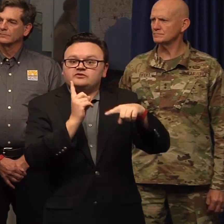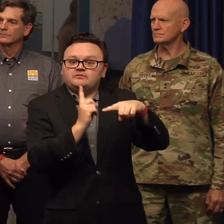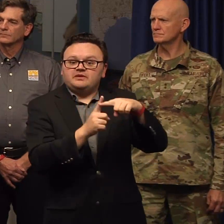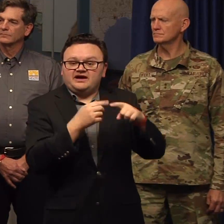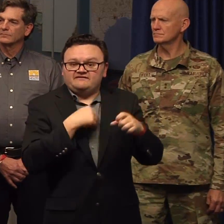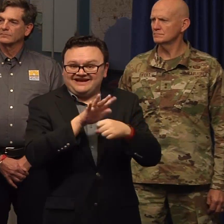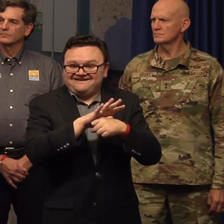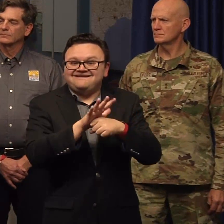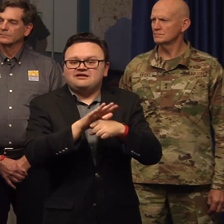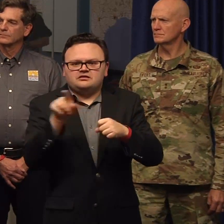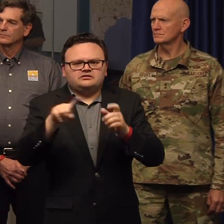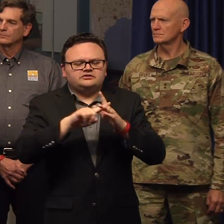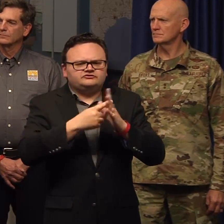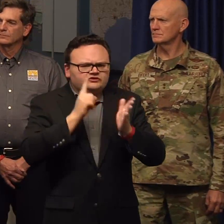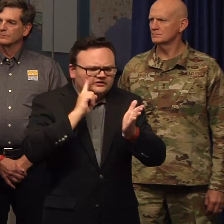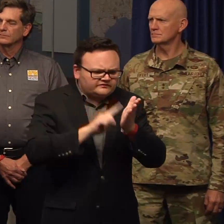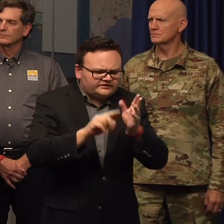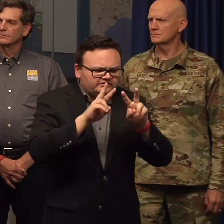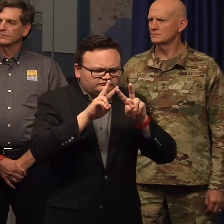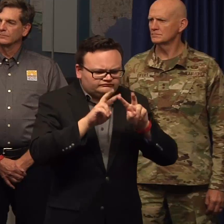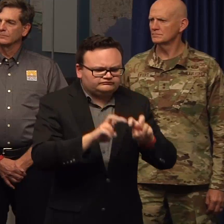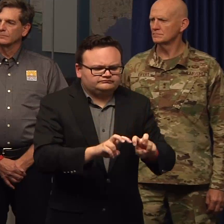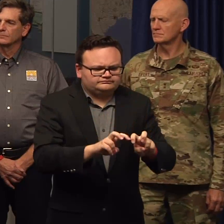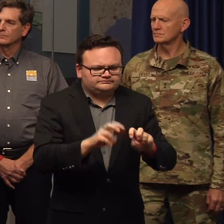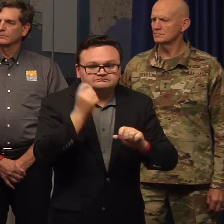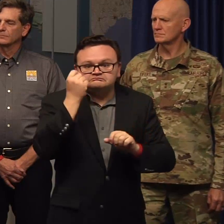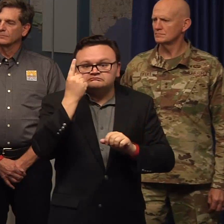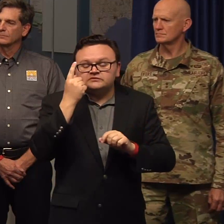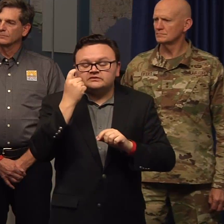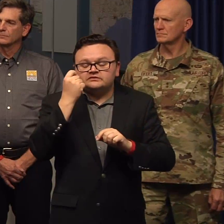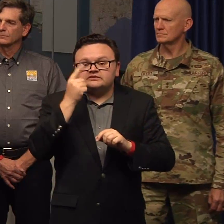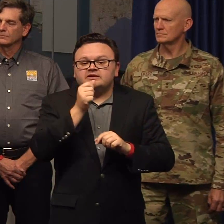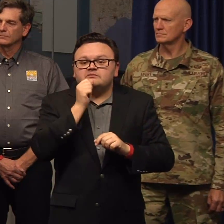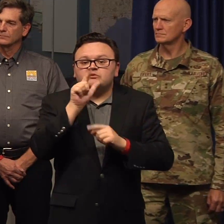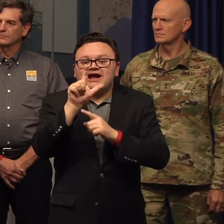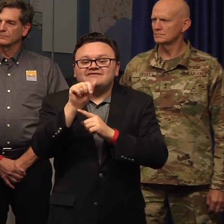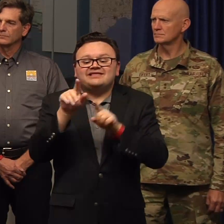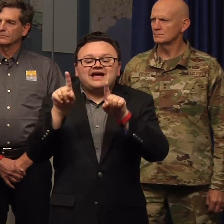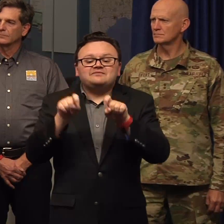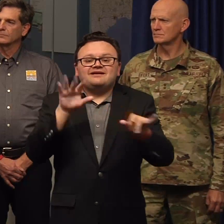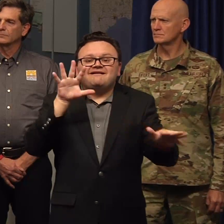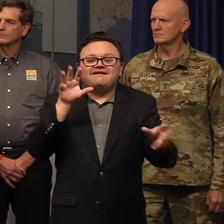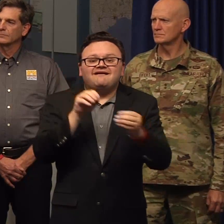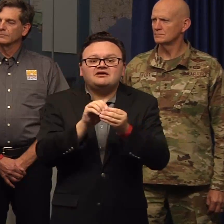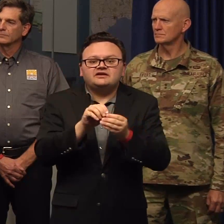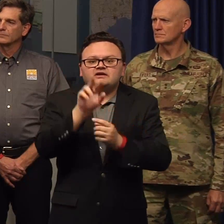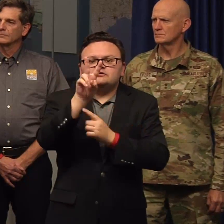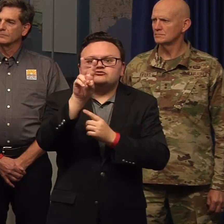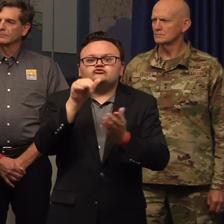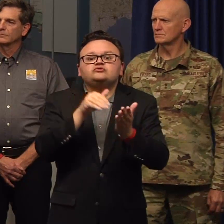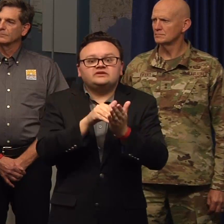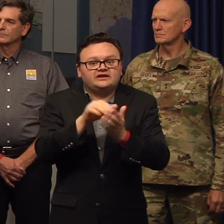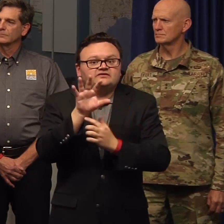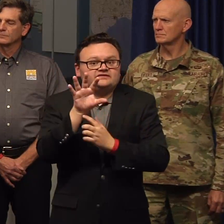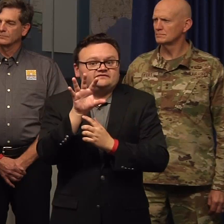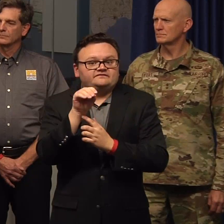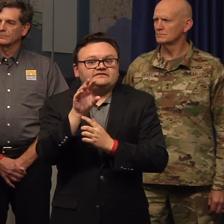LABS A LOT OF TIMES PEOPLE WILL GET A TEXT MESSAGE AND THEY WILL KNOW BEFORE THE DEPARTMENT OF HEALTH KNOWS WHAT THE RESULT WAS AND AT THAT POINT THAT'S